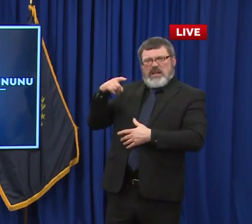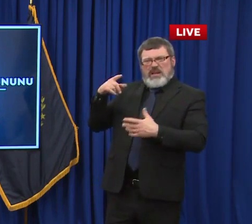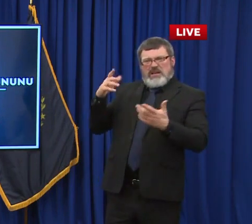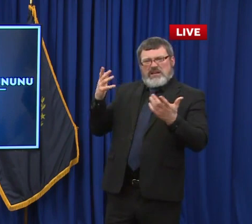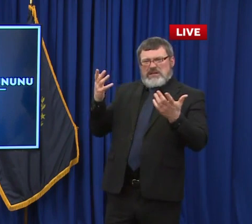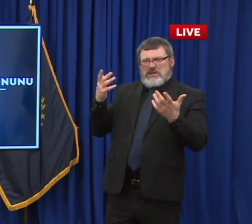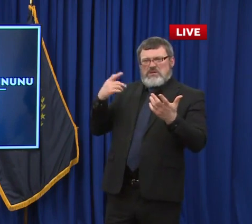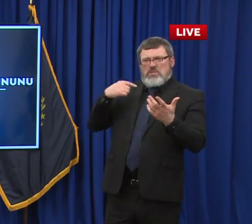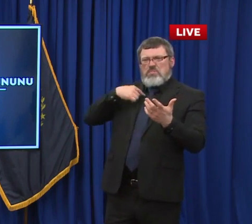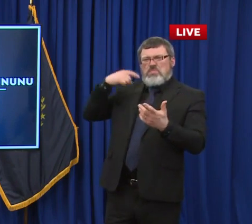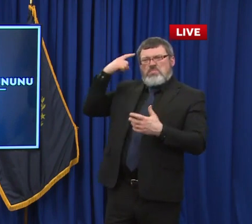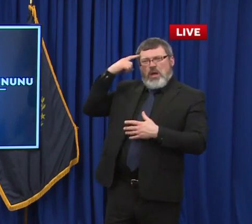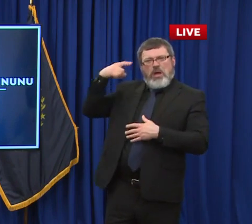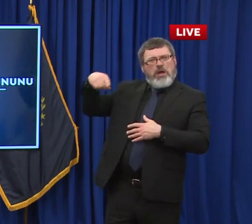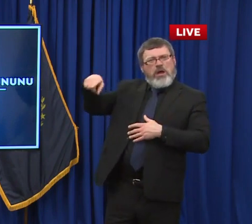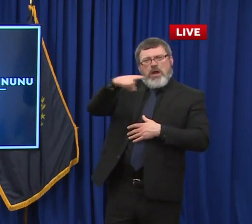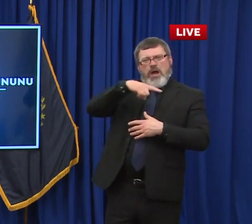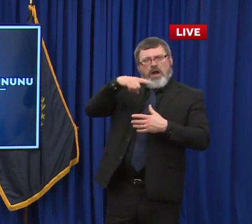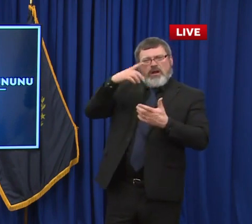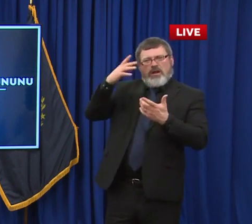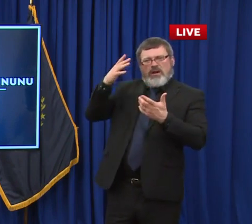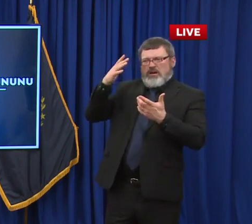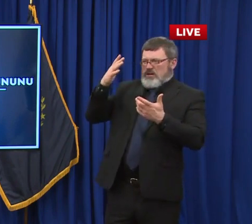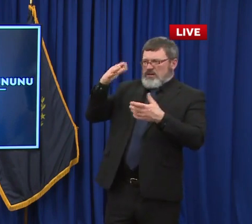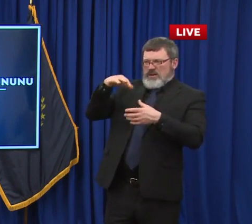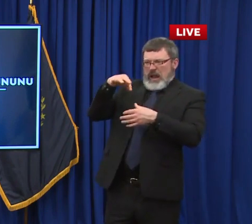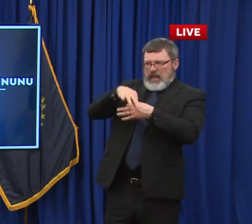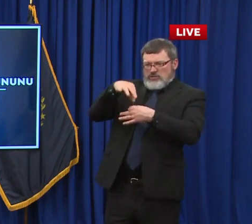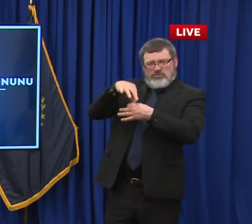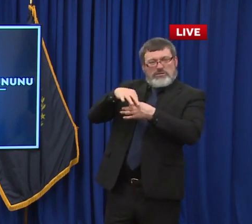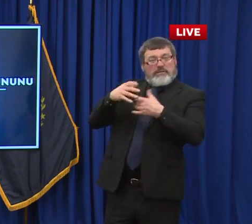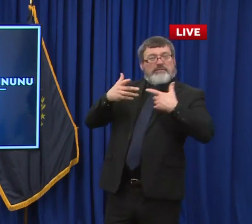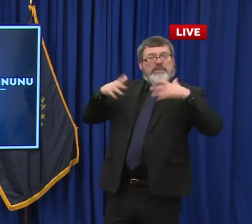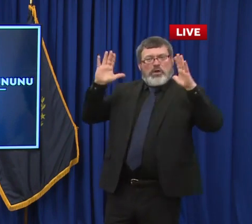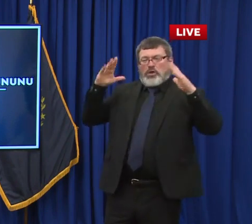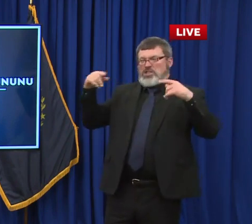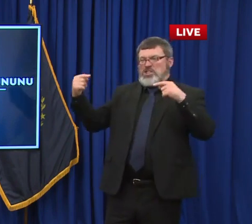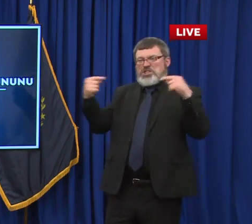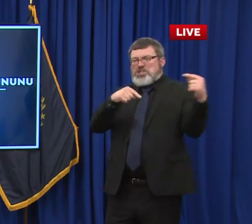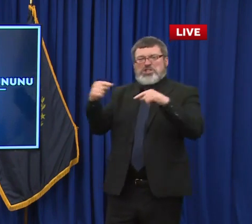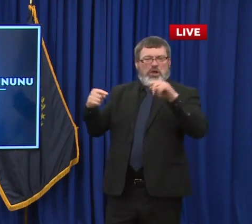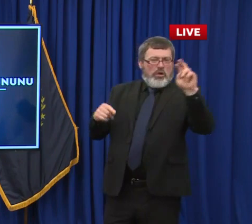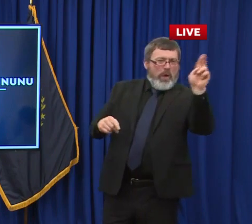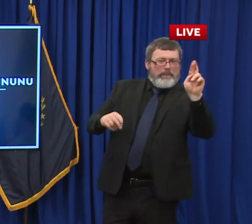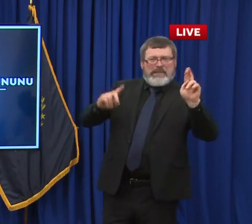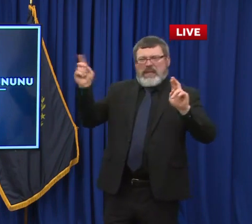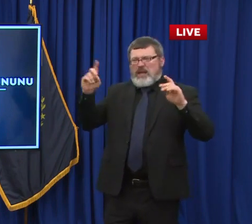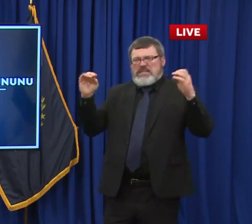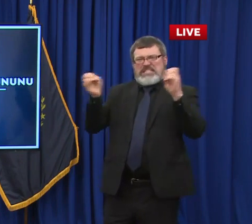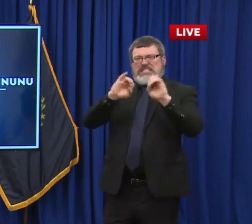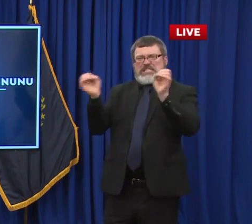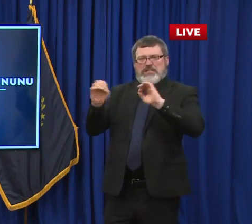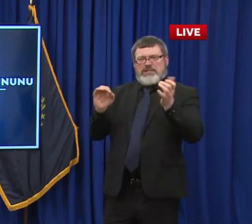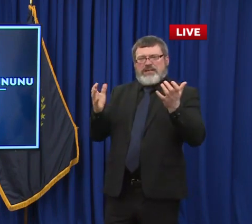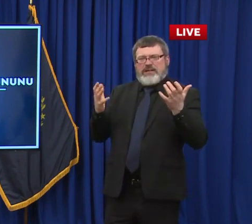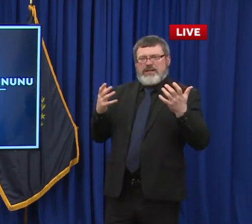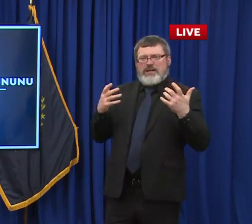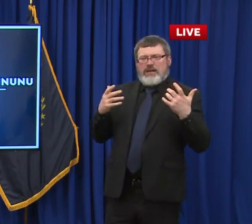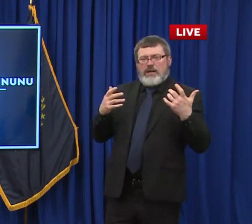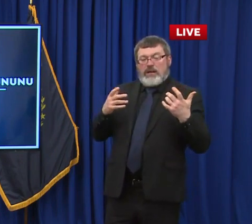THE PUBLIC HAS BEEN SAYING THIS HAS BEEN POLITICIZED AND WE HOPED AFTER THE ELECTION IT WOULD NO LONGER BE POLITICIZED.